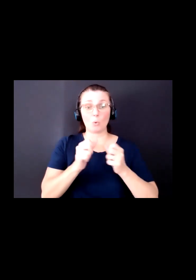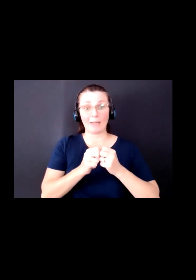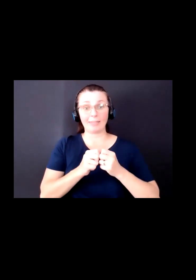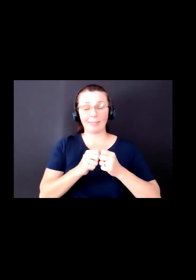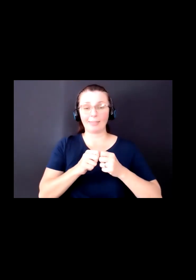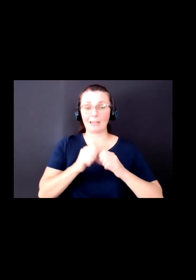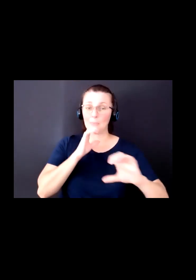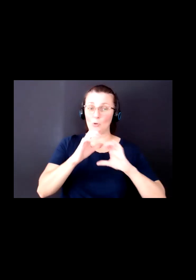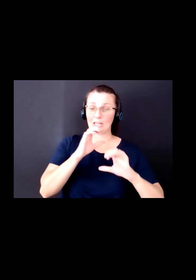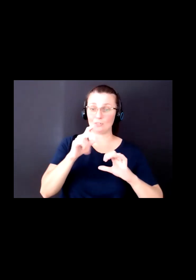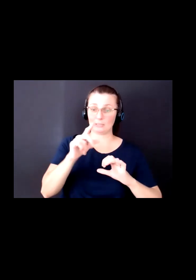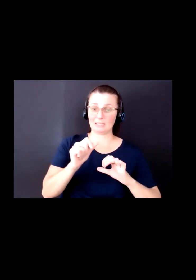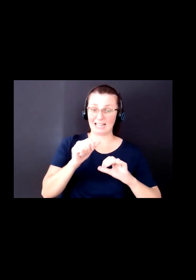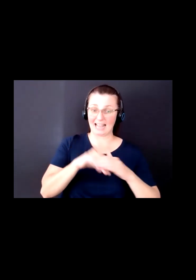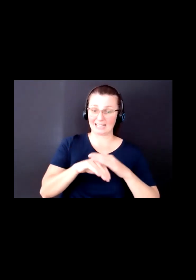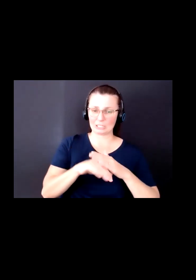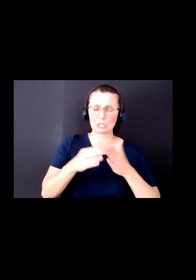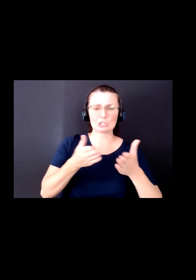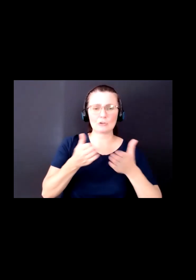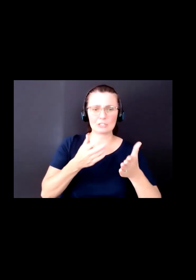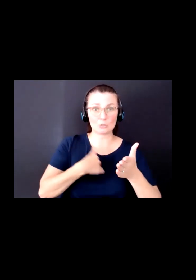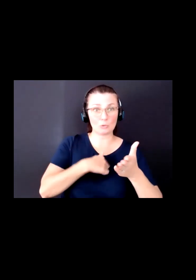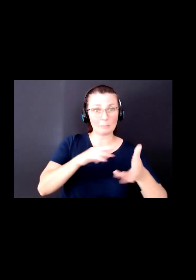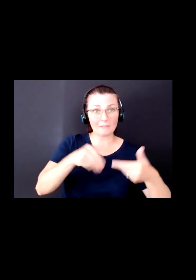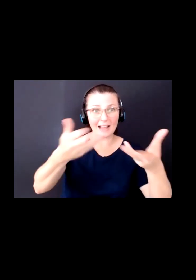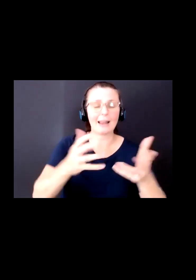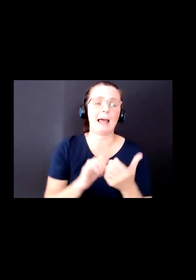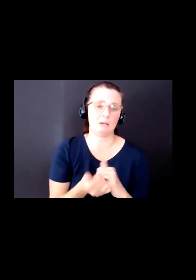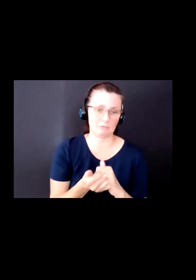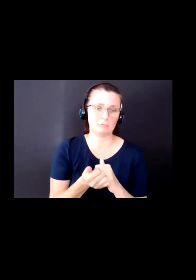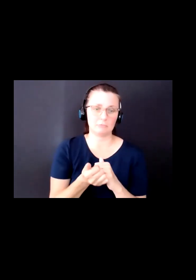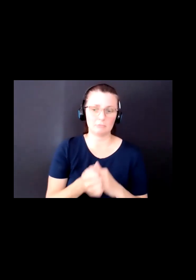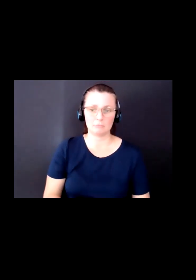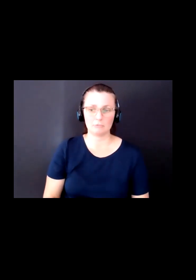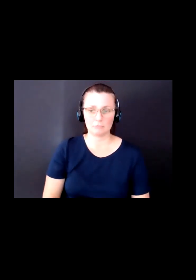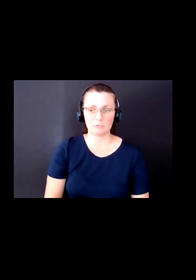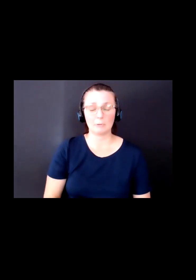those services. So people who are visually-impaired might